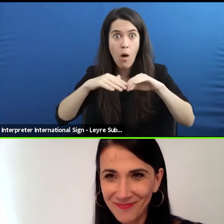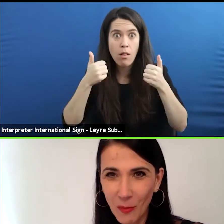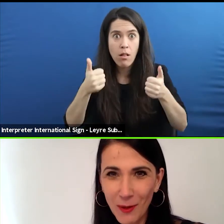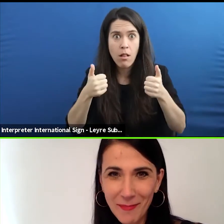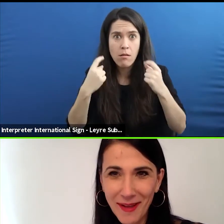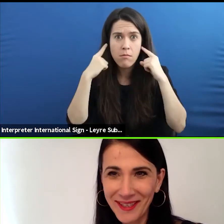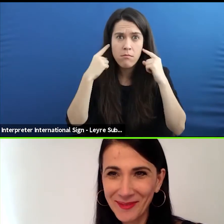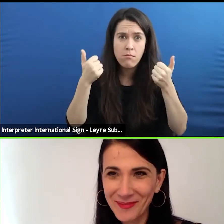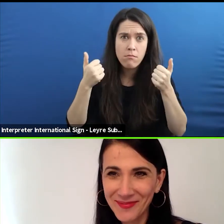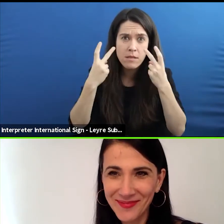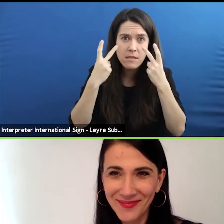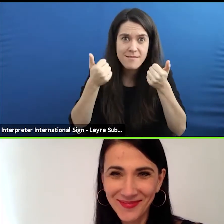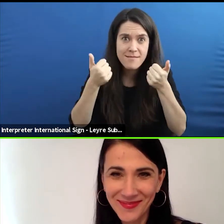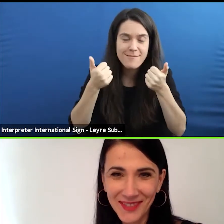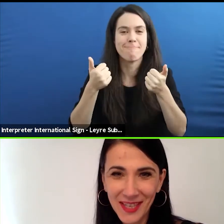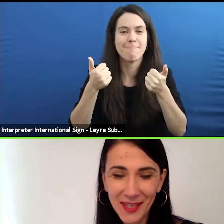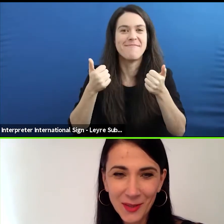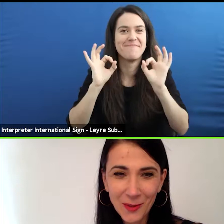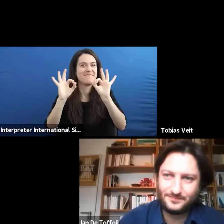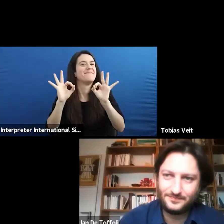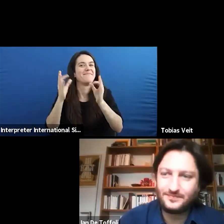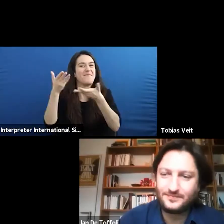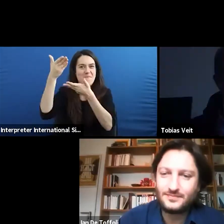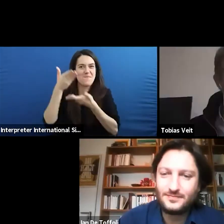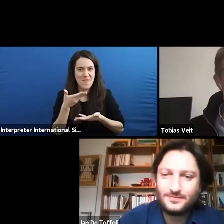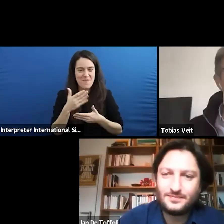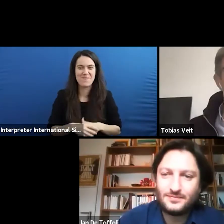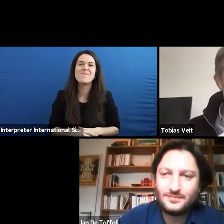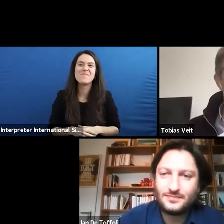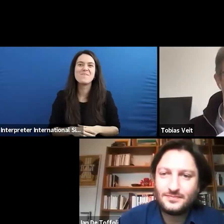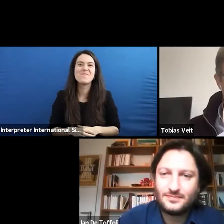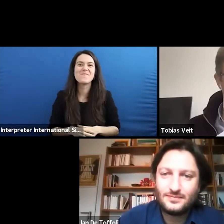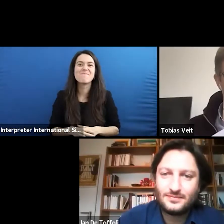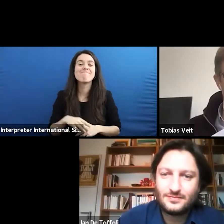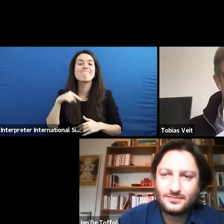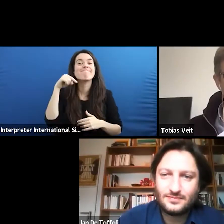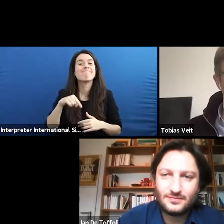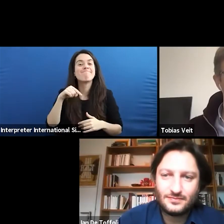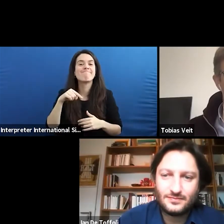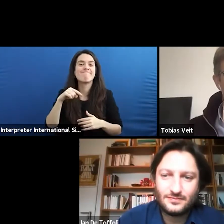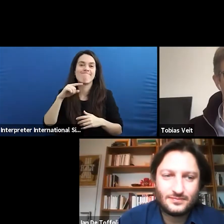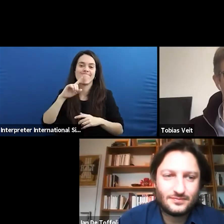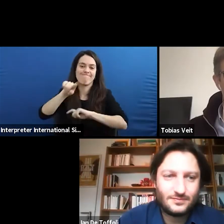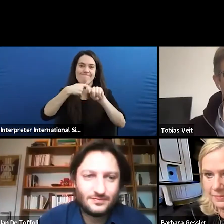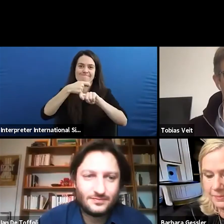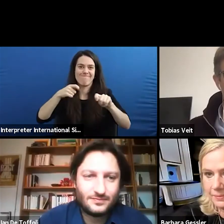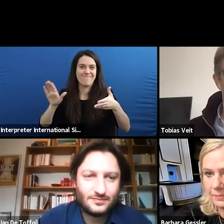?Welcome back. So this is our concluding session of the European Theater Forum 2020.